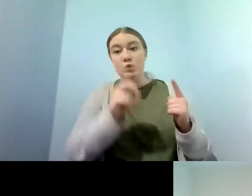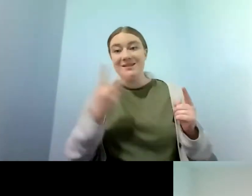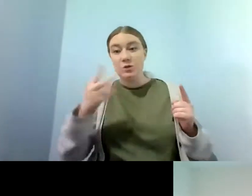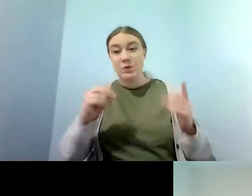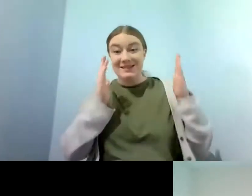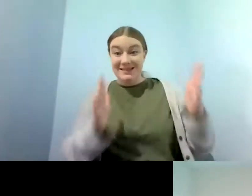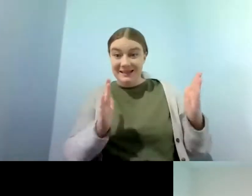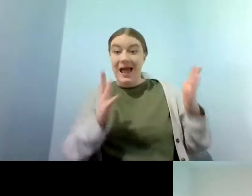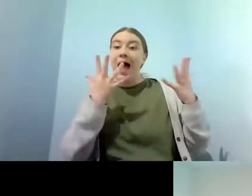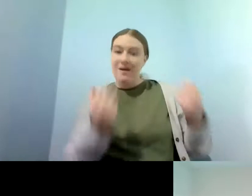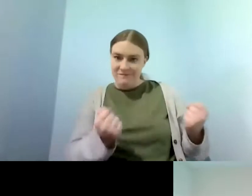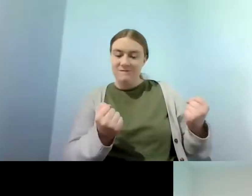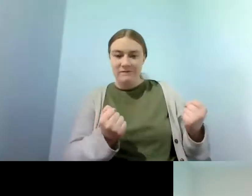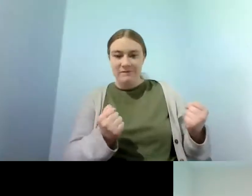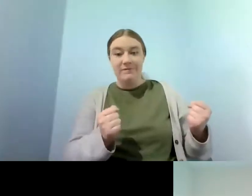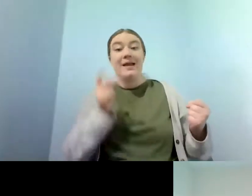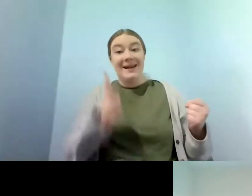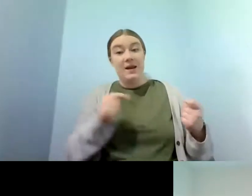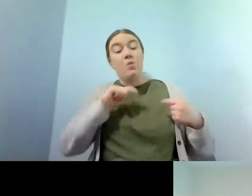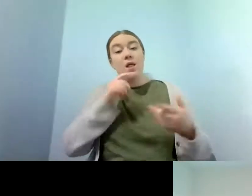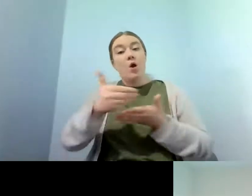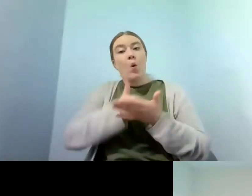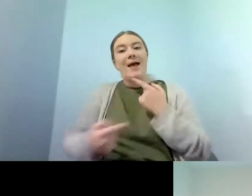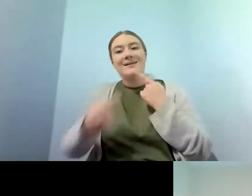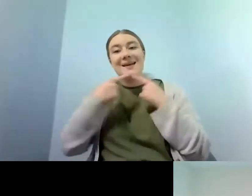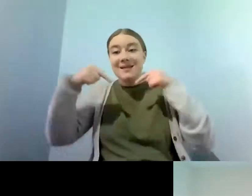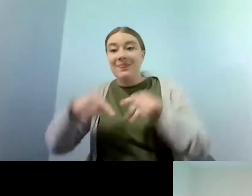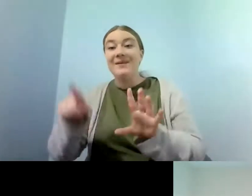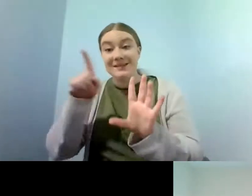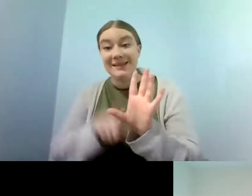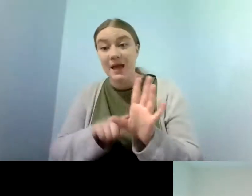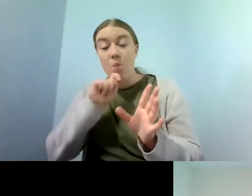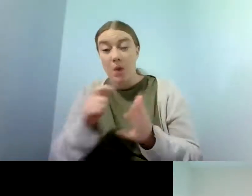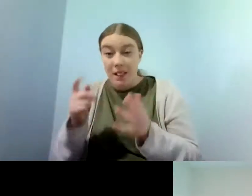and we'll again we'll collect data this year and it is important to